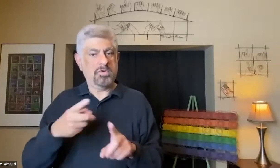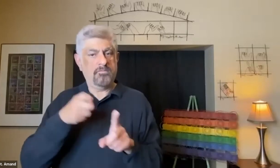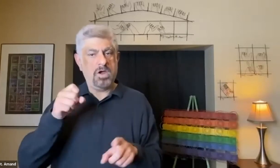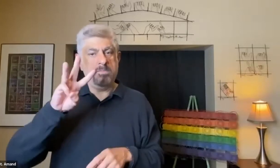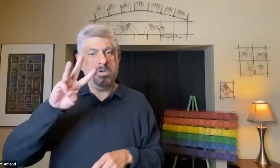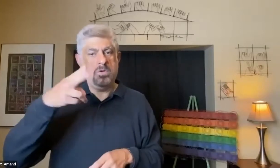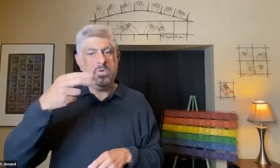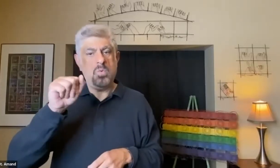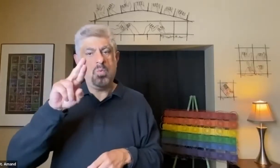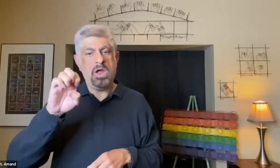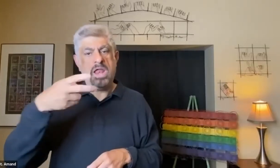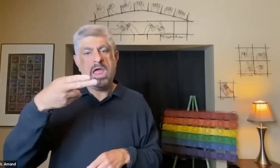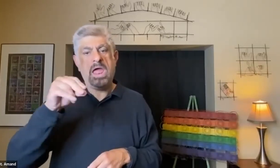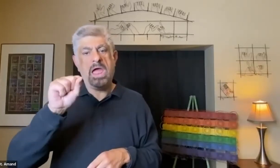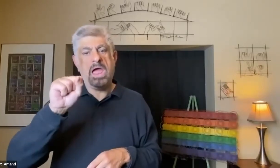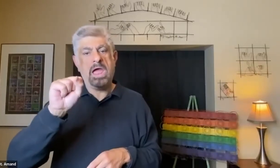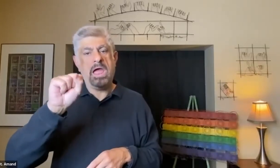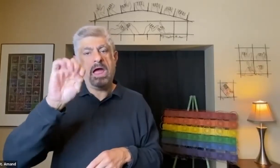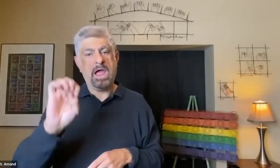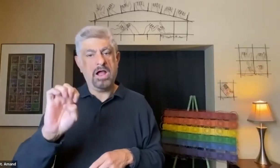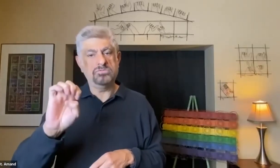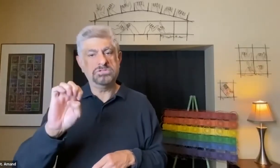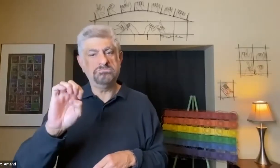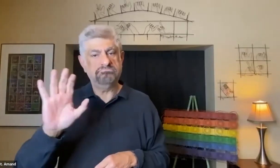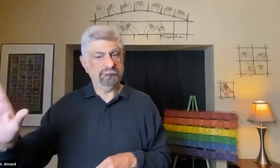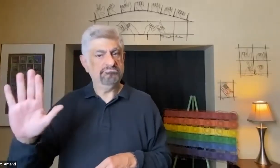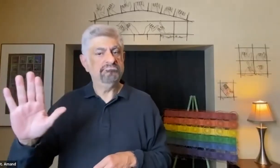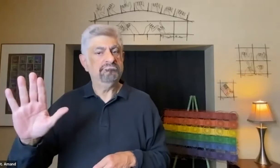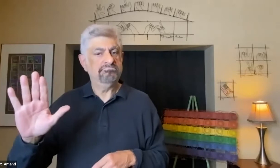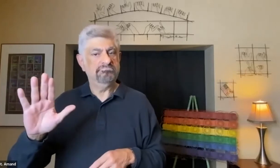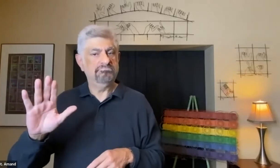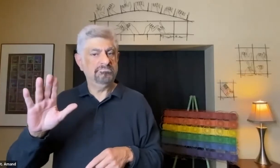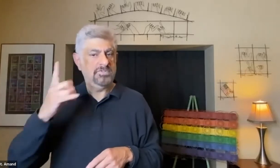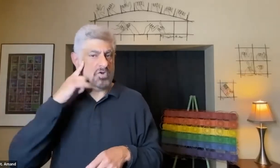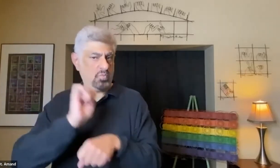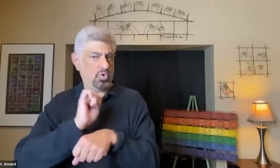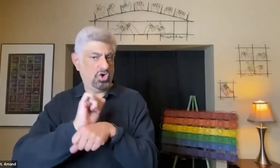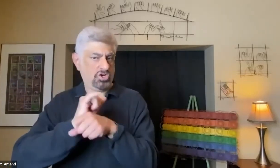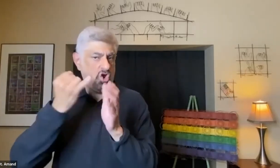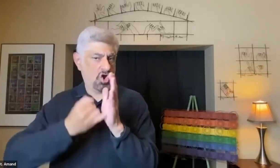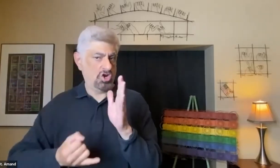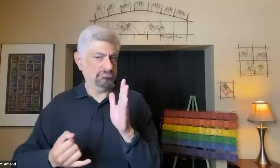and he rented a room, also, a space in a warehouse